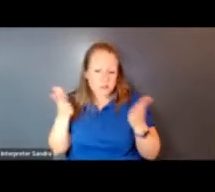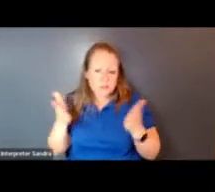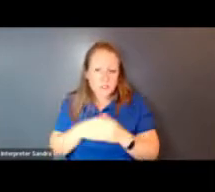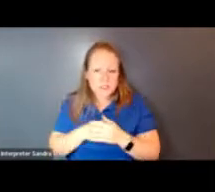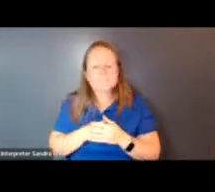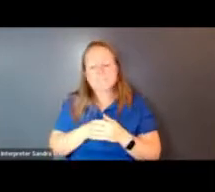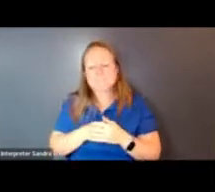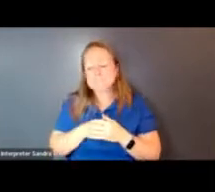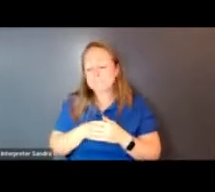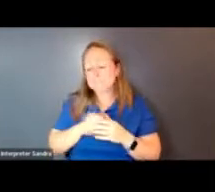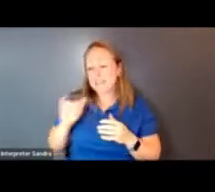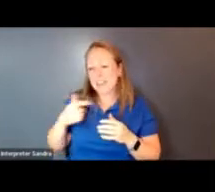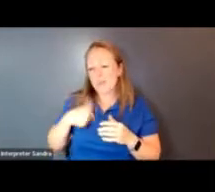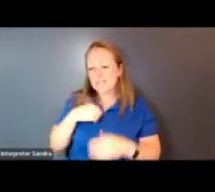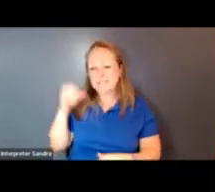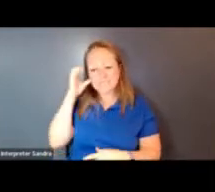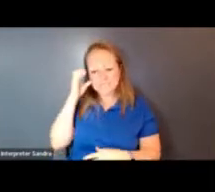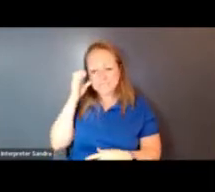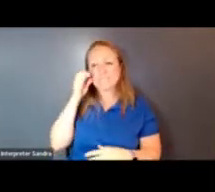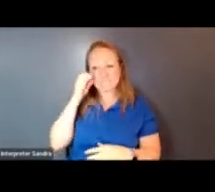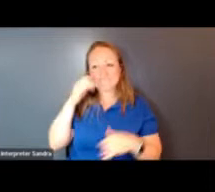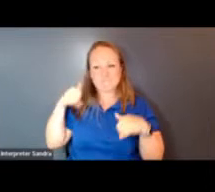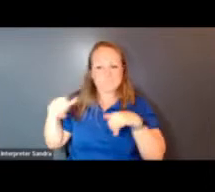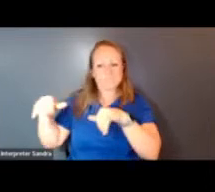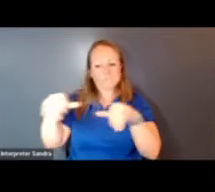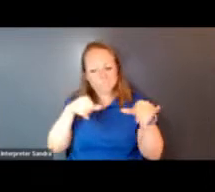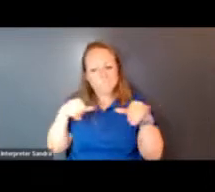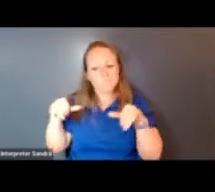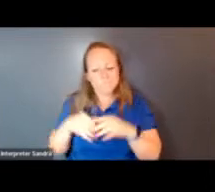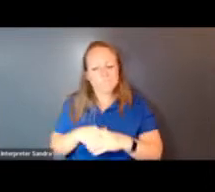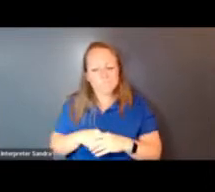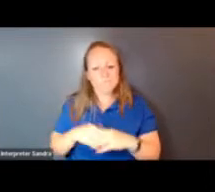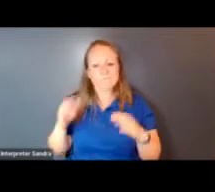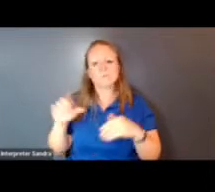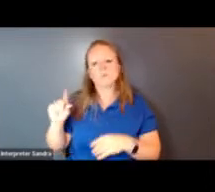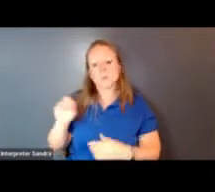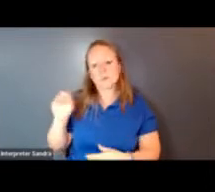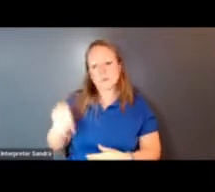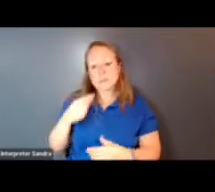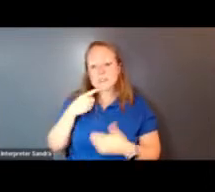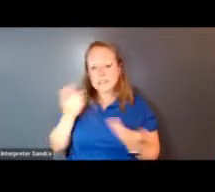self direction really heard pretty often. And then 20% of you said it can vary depending